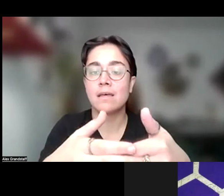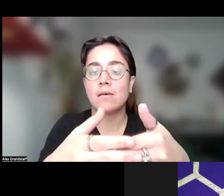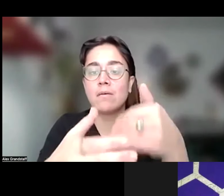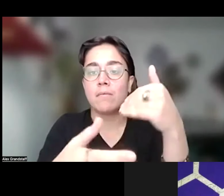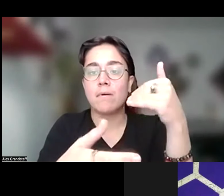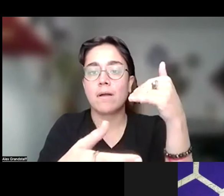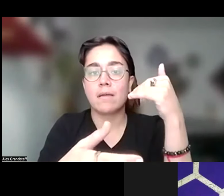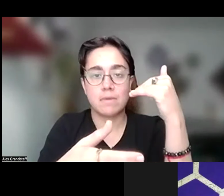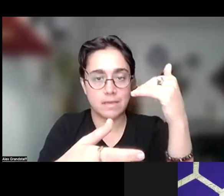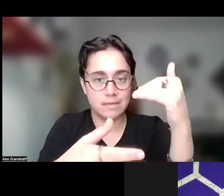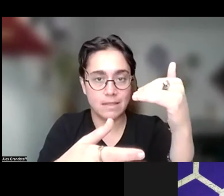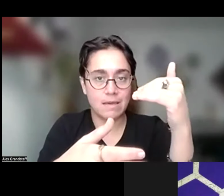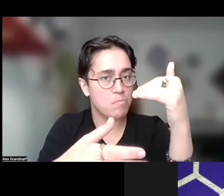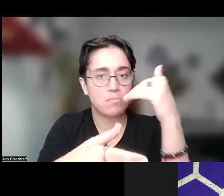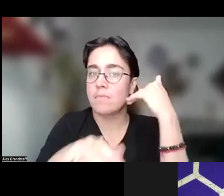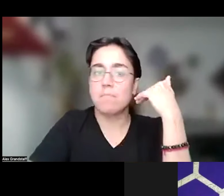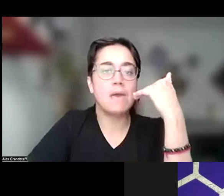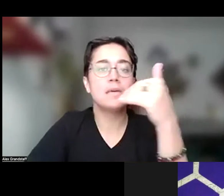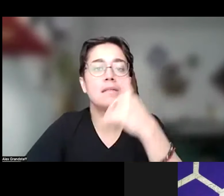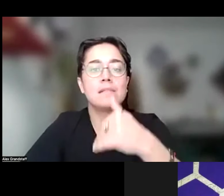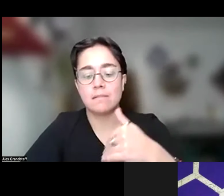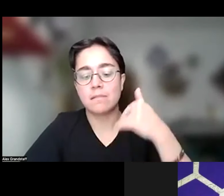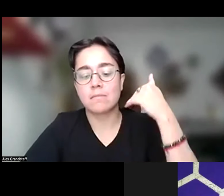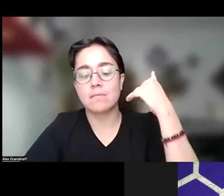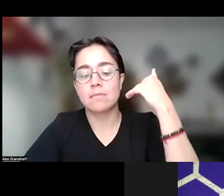and you are anxious about meeting them directly